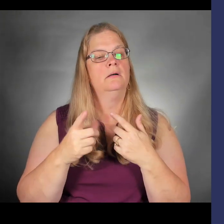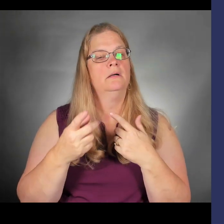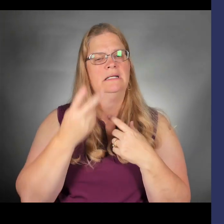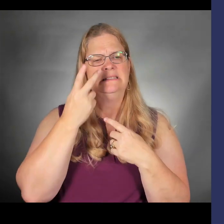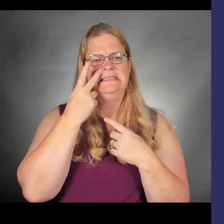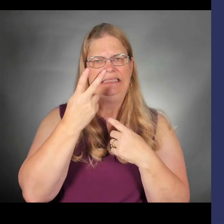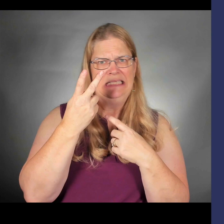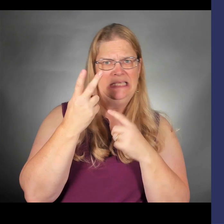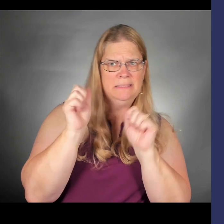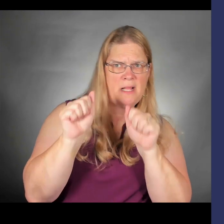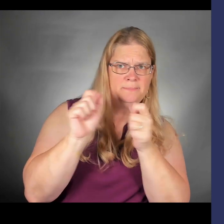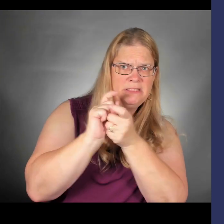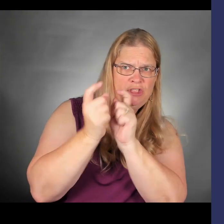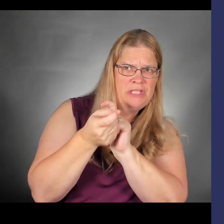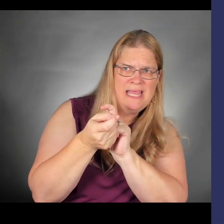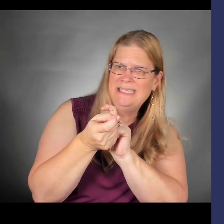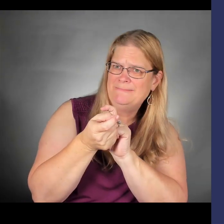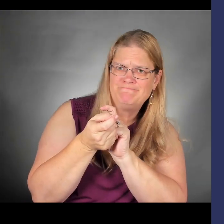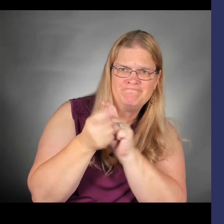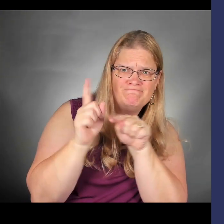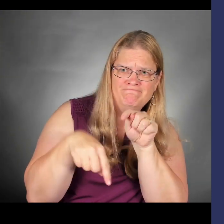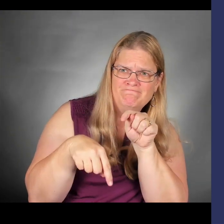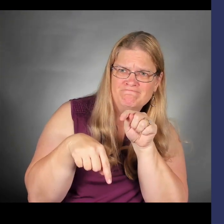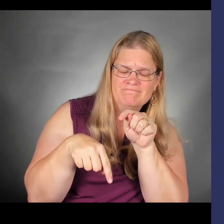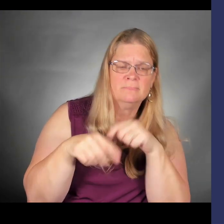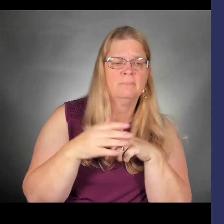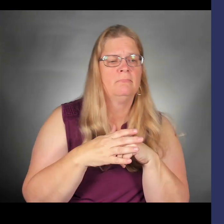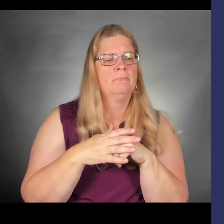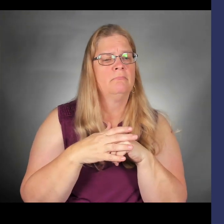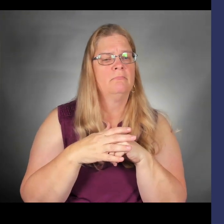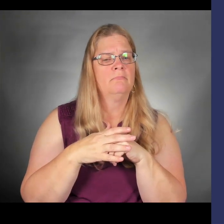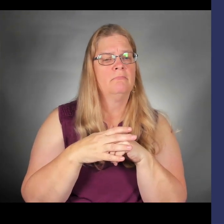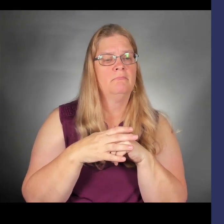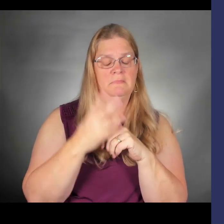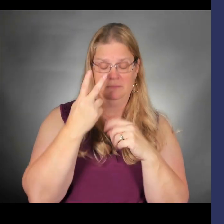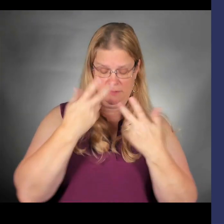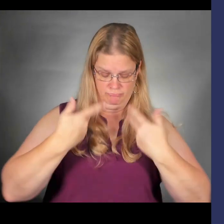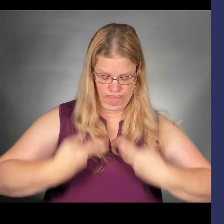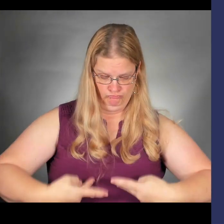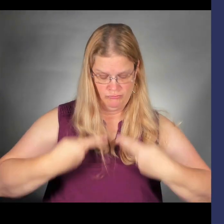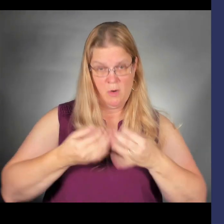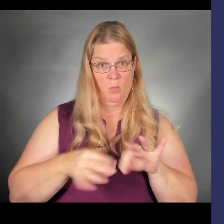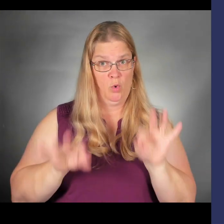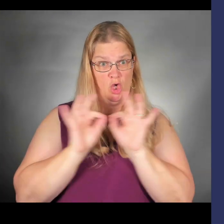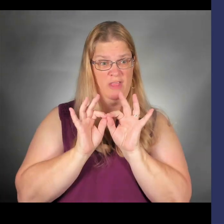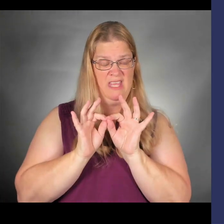They can't get out of the continued state of sadness; they can't see the possibility of change;